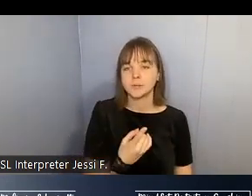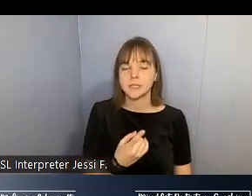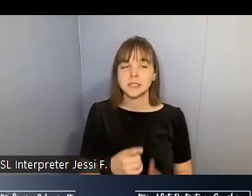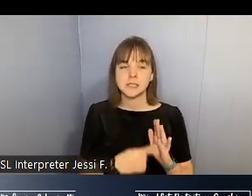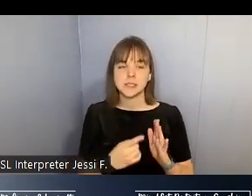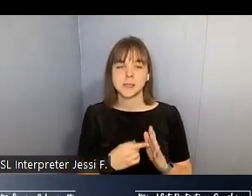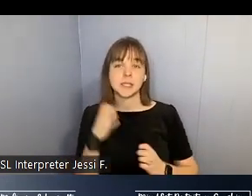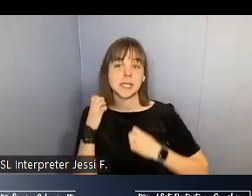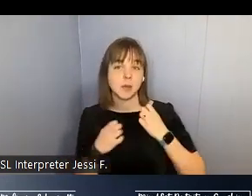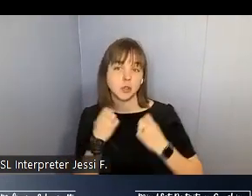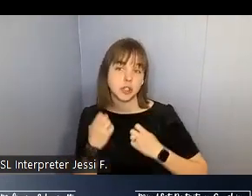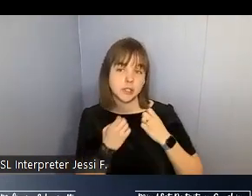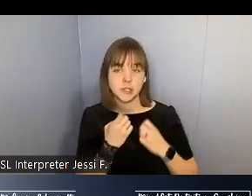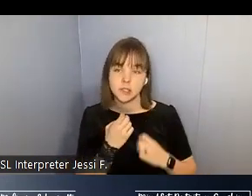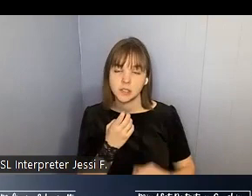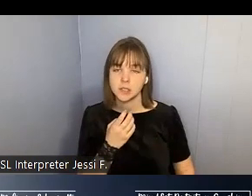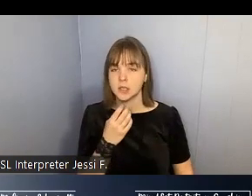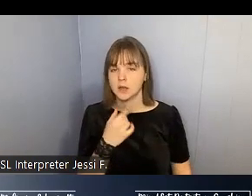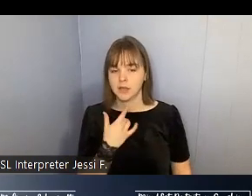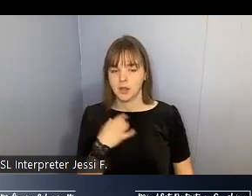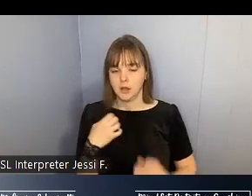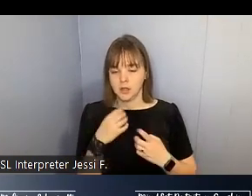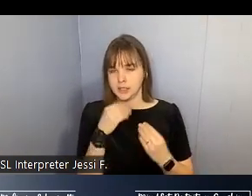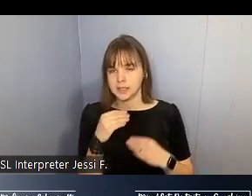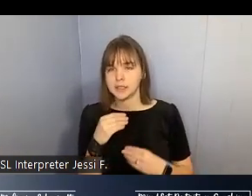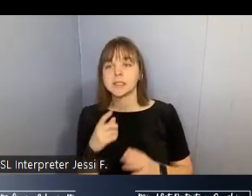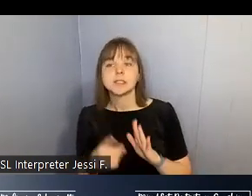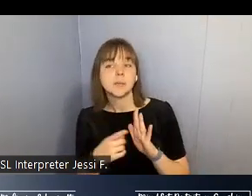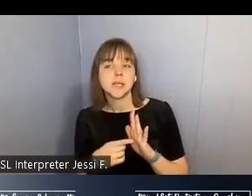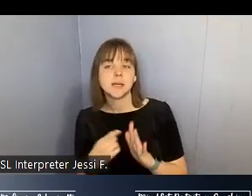I call that eat o'clock. It's noon. You're not hungry, but noon equals lunch.